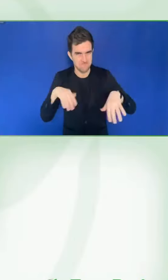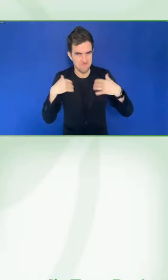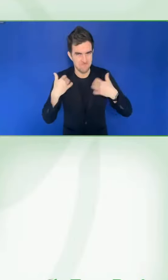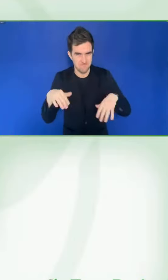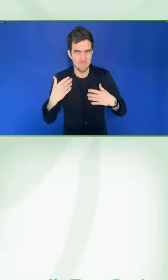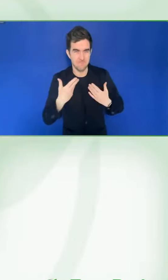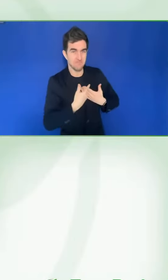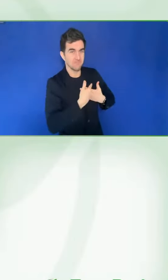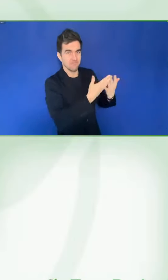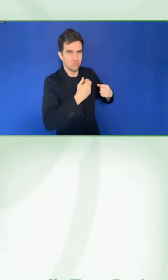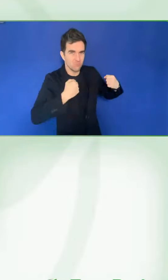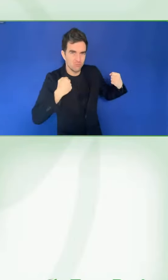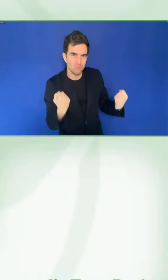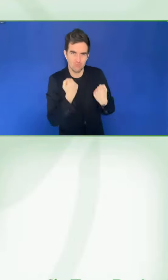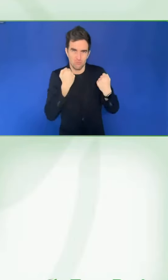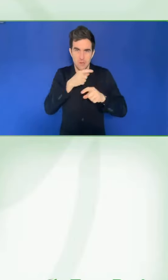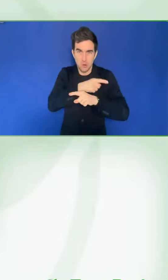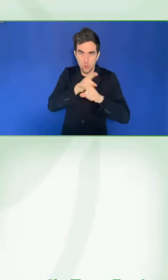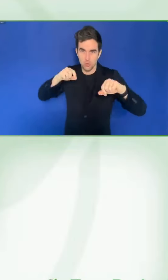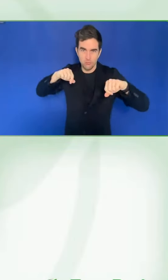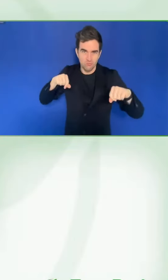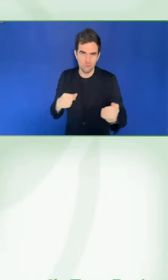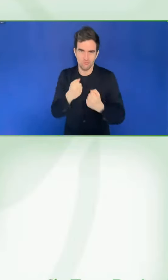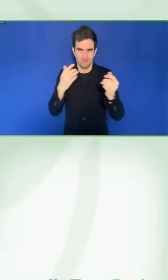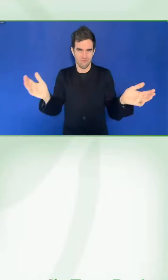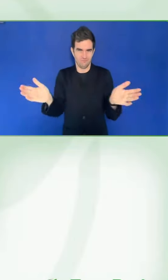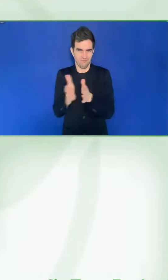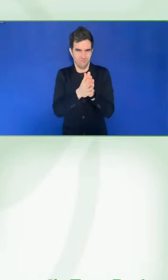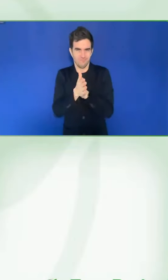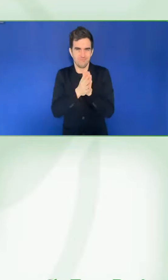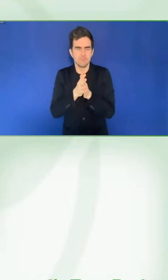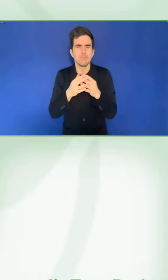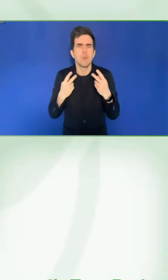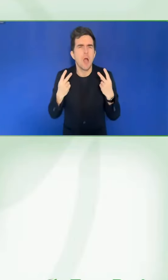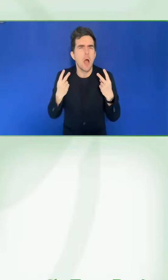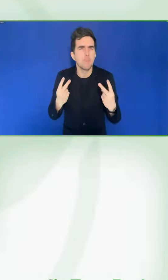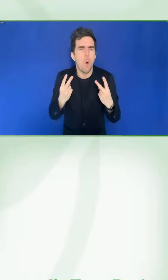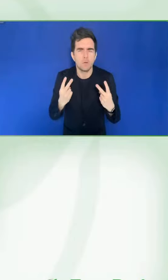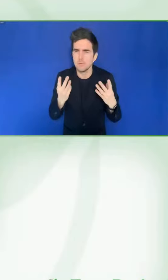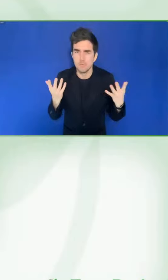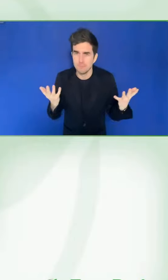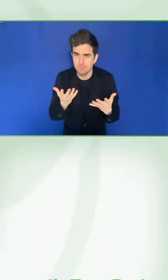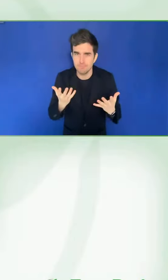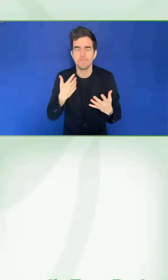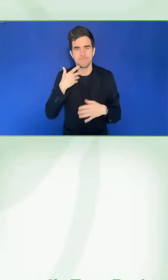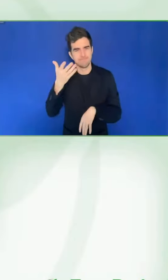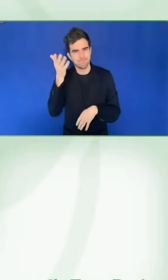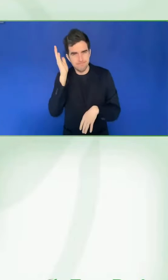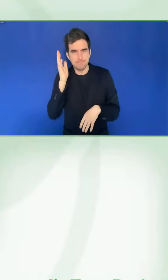technology, in particular to help with access to the web.